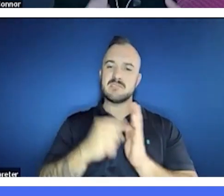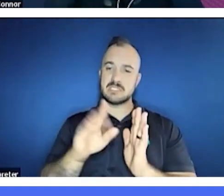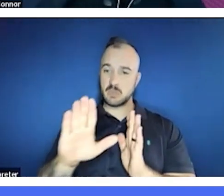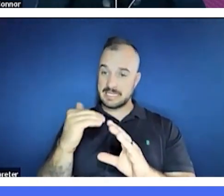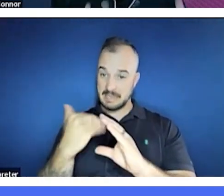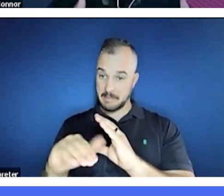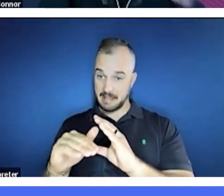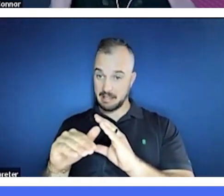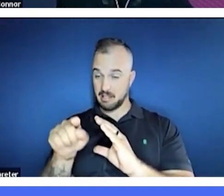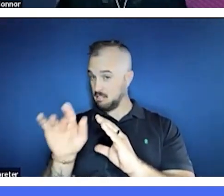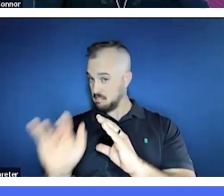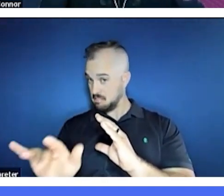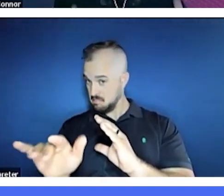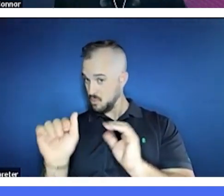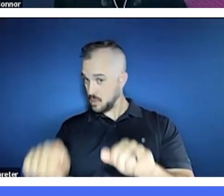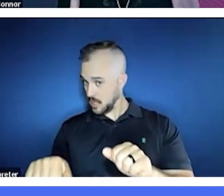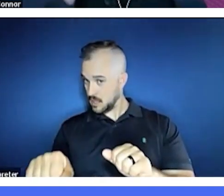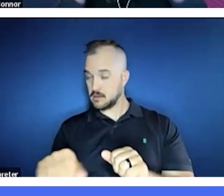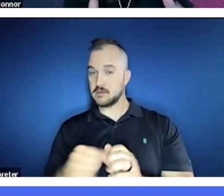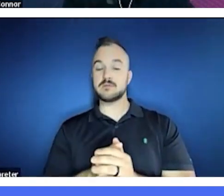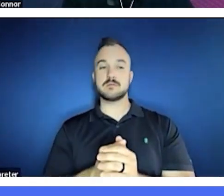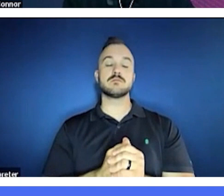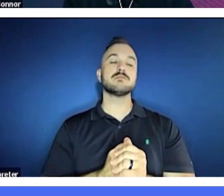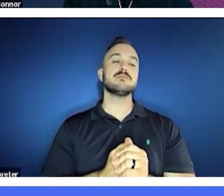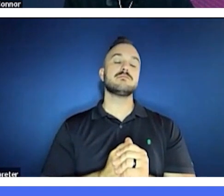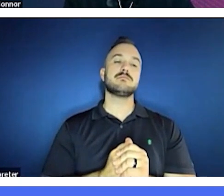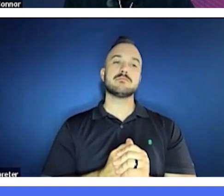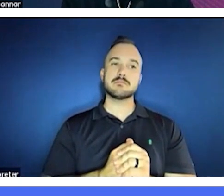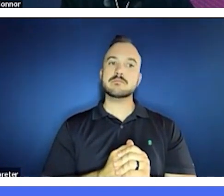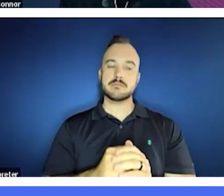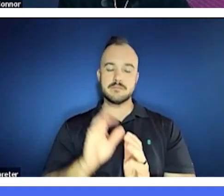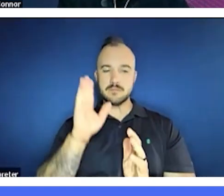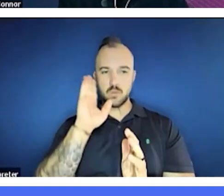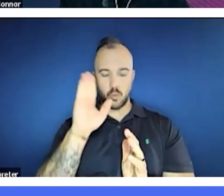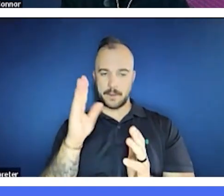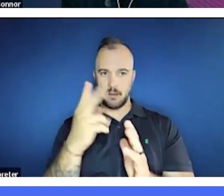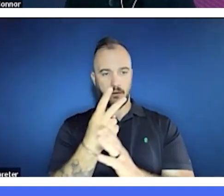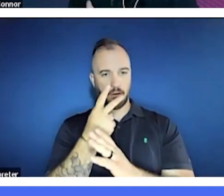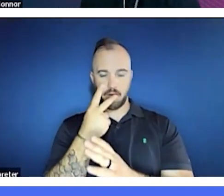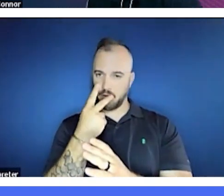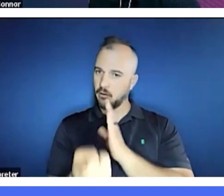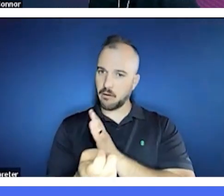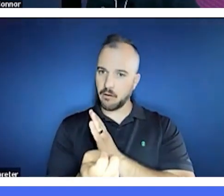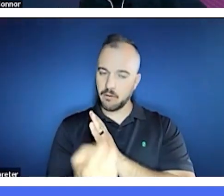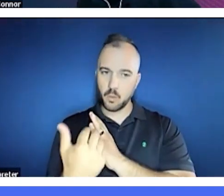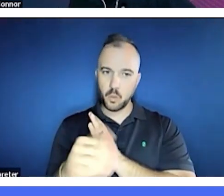I'm gonna make this learning so interesting and so immersive and so full of Hamilton comments that you're gonna stay focused with me. Also make it interactive